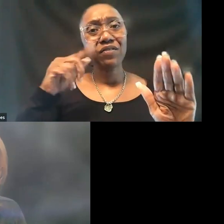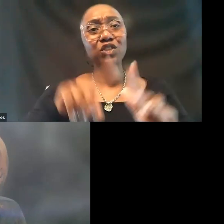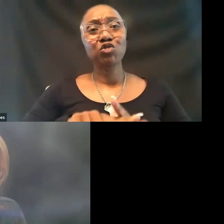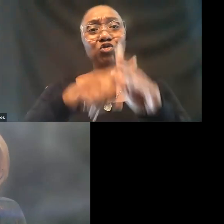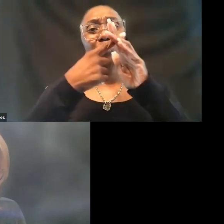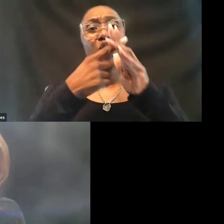Okay.